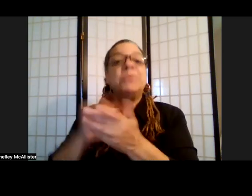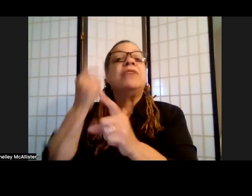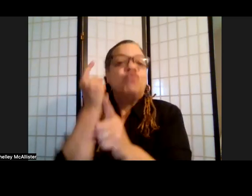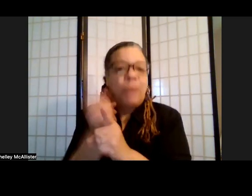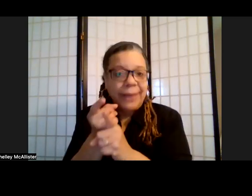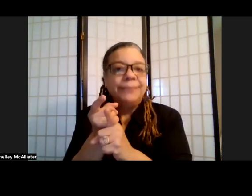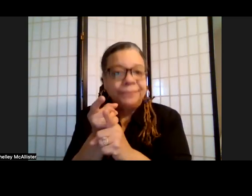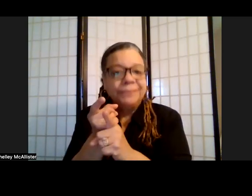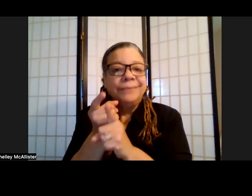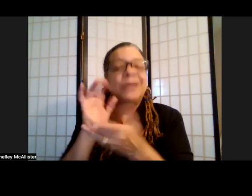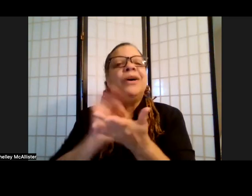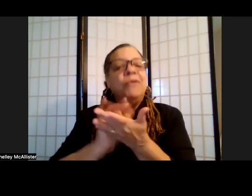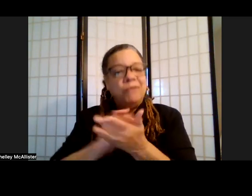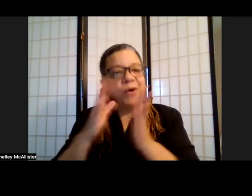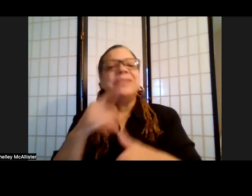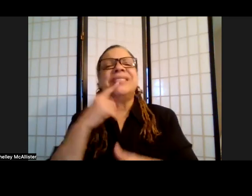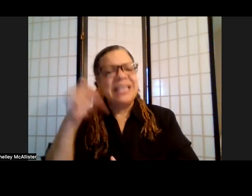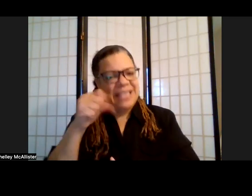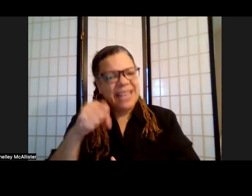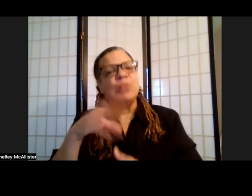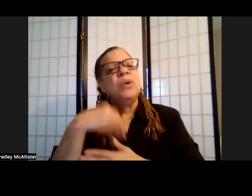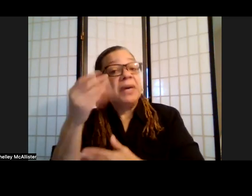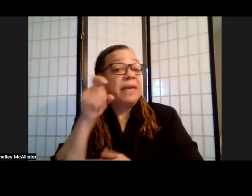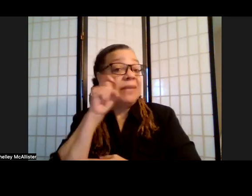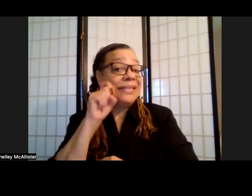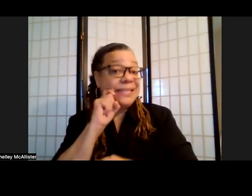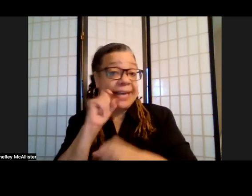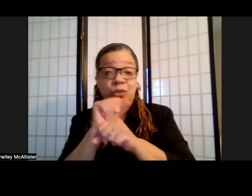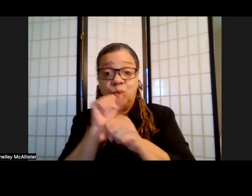the pharmacists were readily providing sex workers with benzathine-- with benzathine medicine.